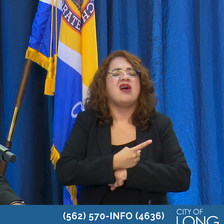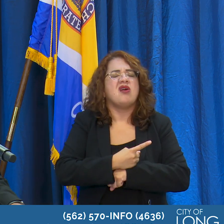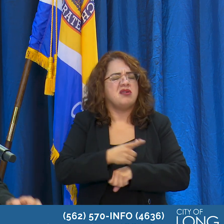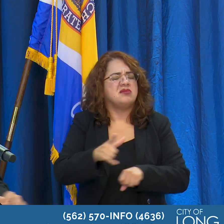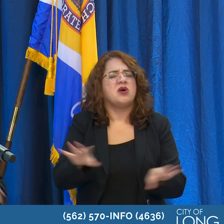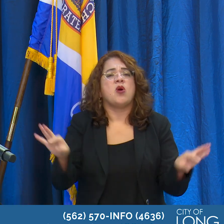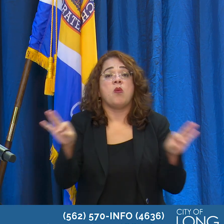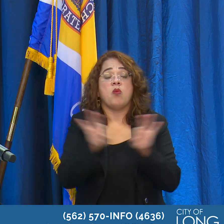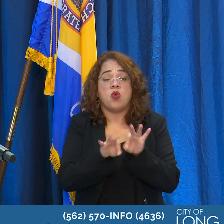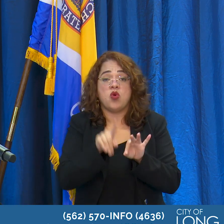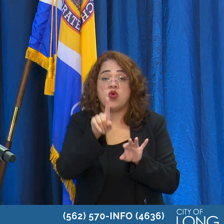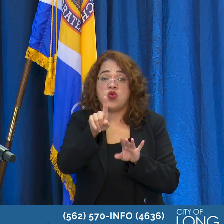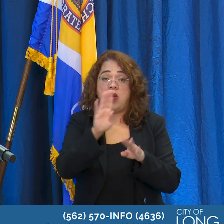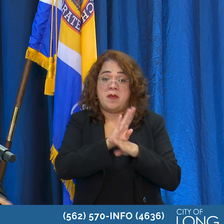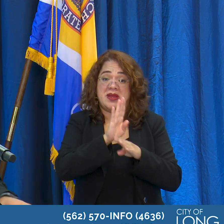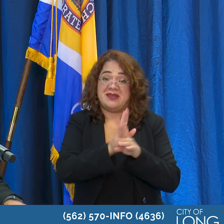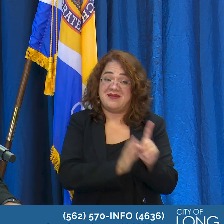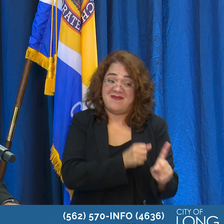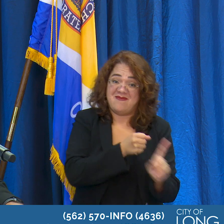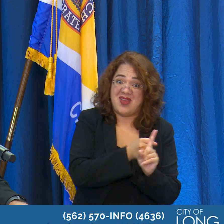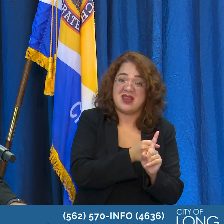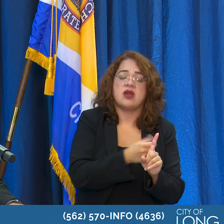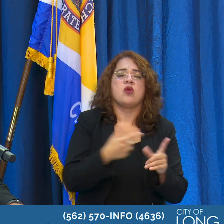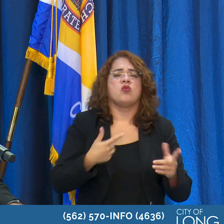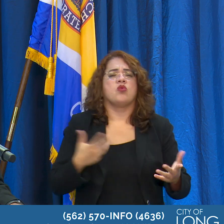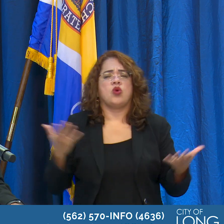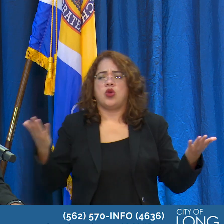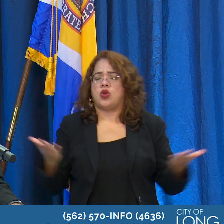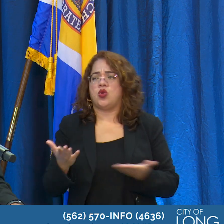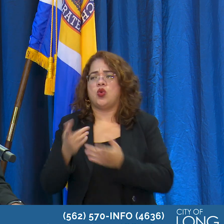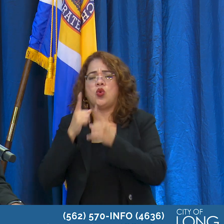Supporting these businesses remains a top priority of the city